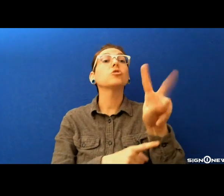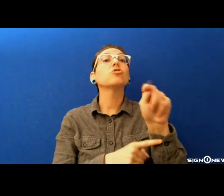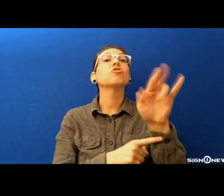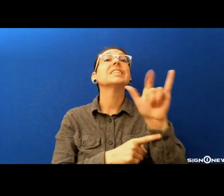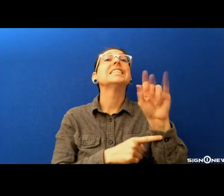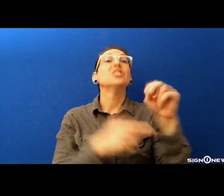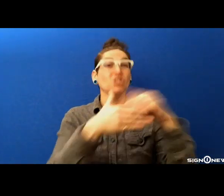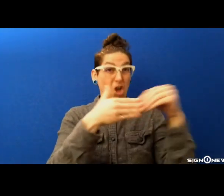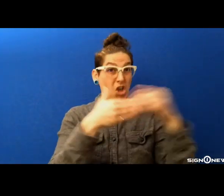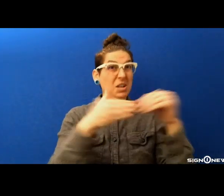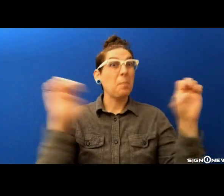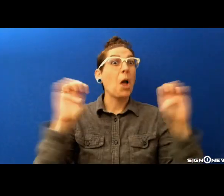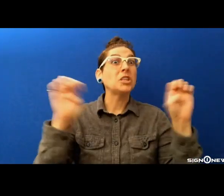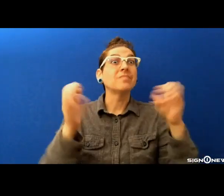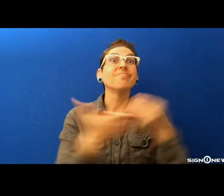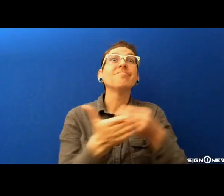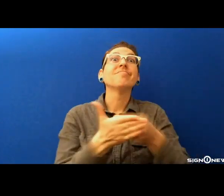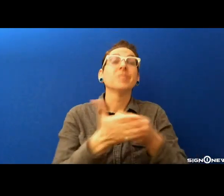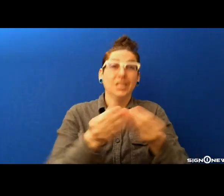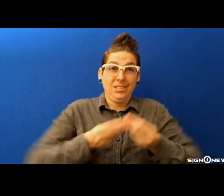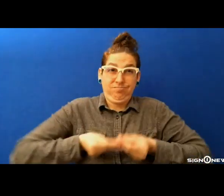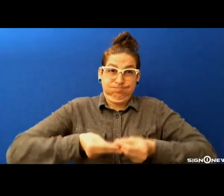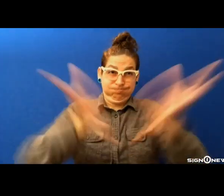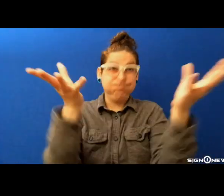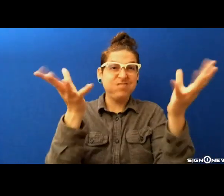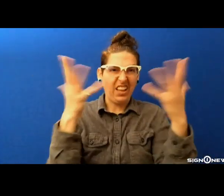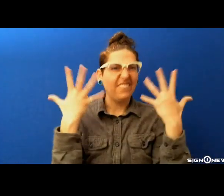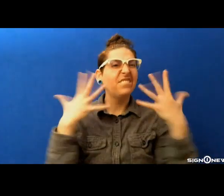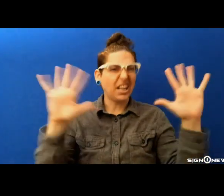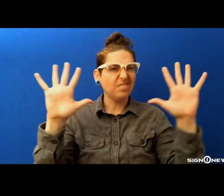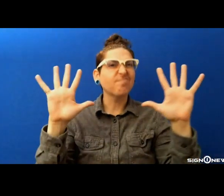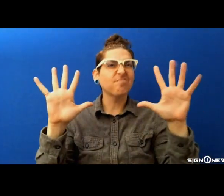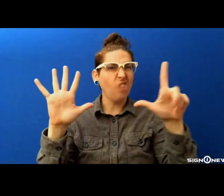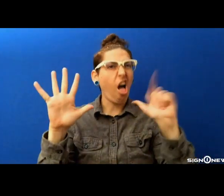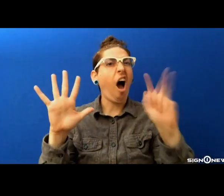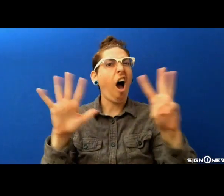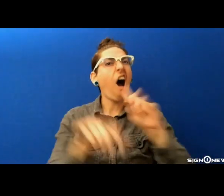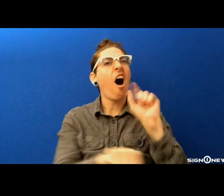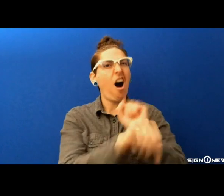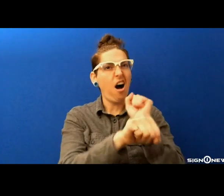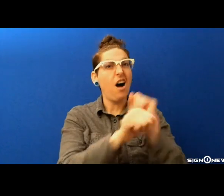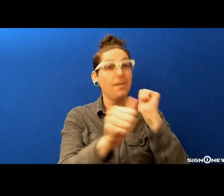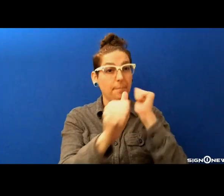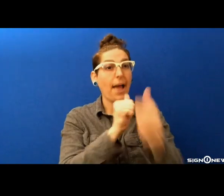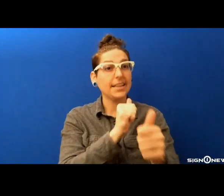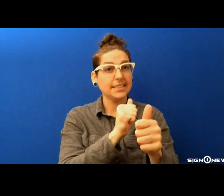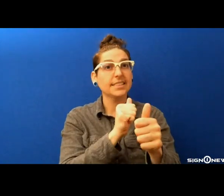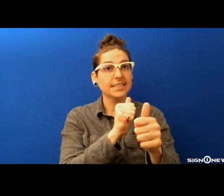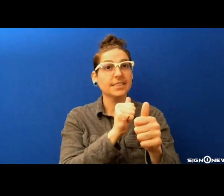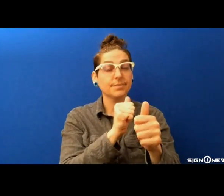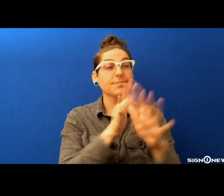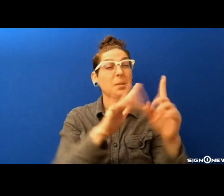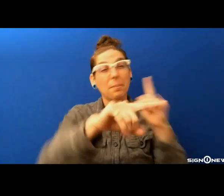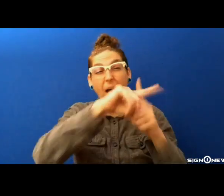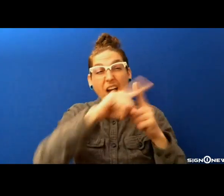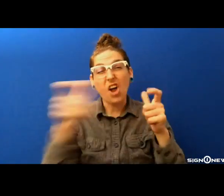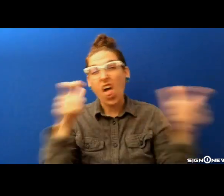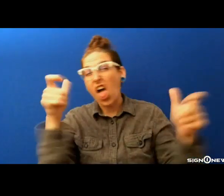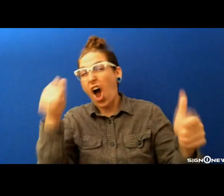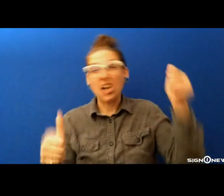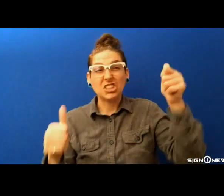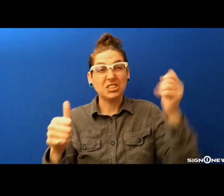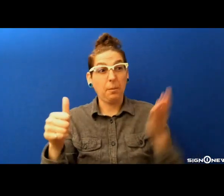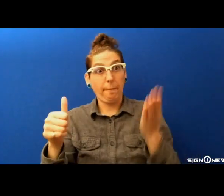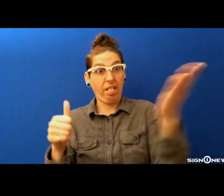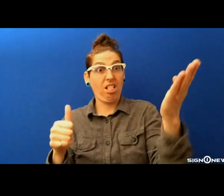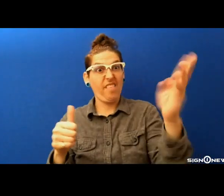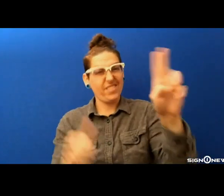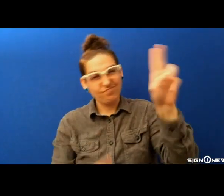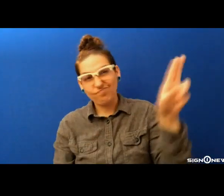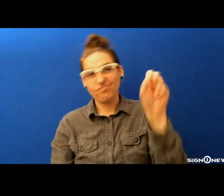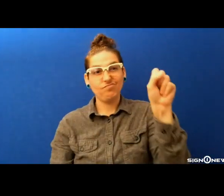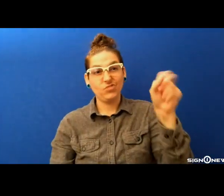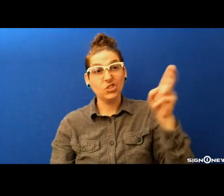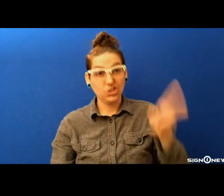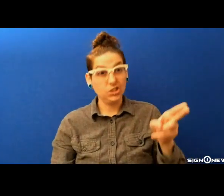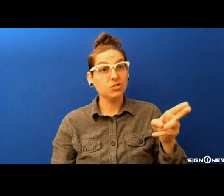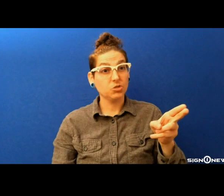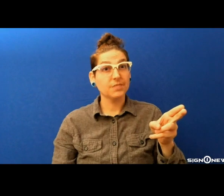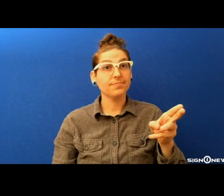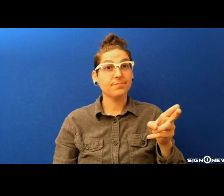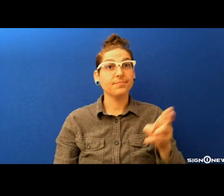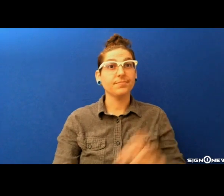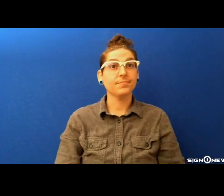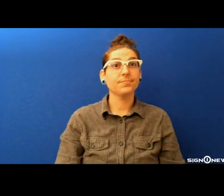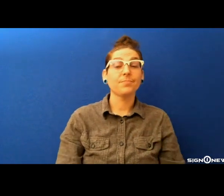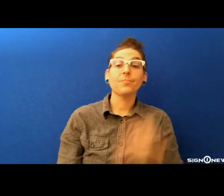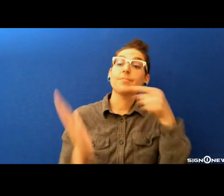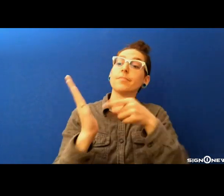The $2 trillion stimulus bill is now law and the largest stimulus bill in US history.